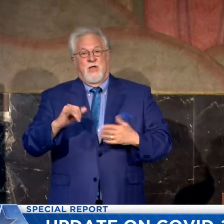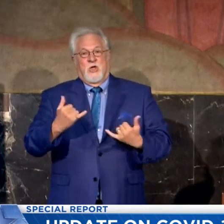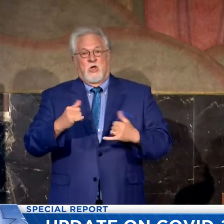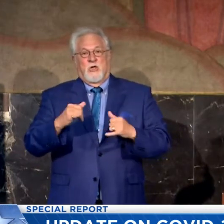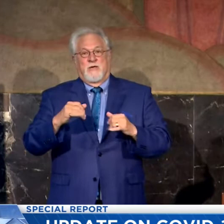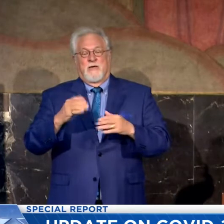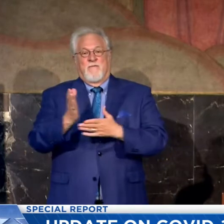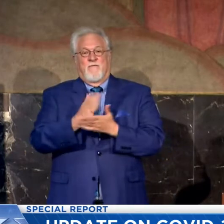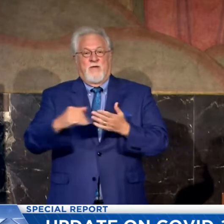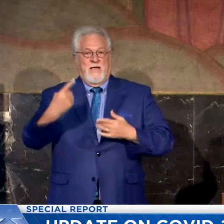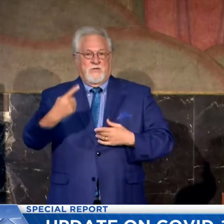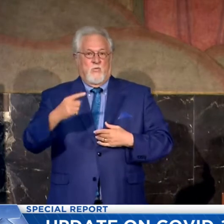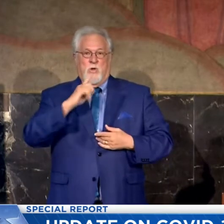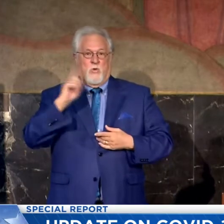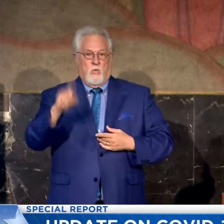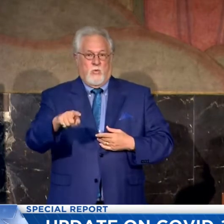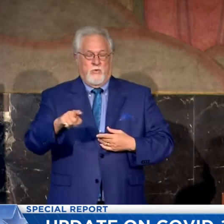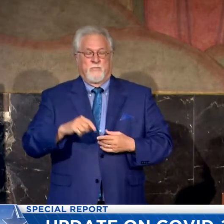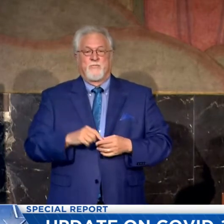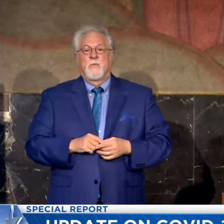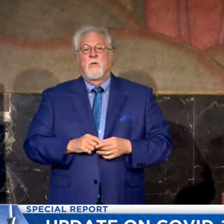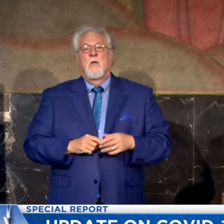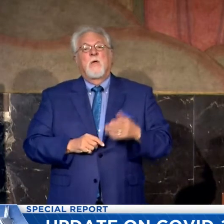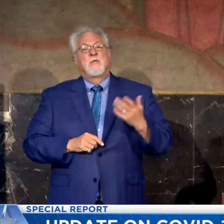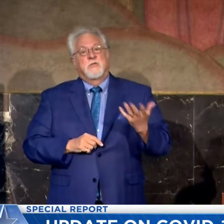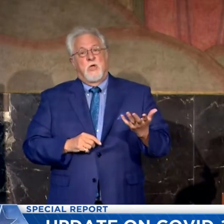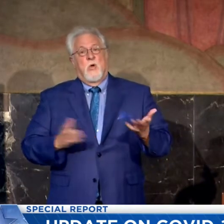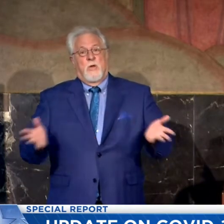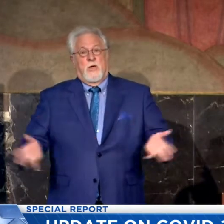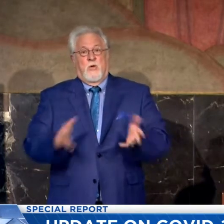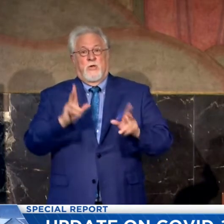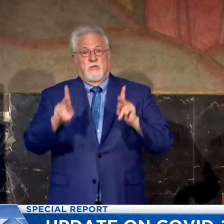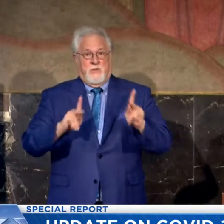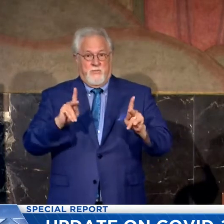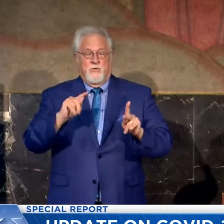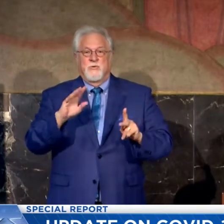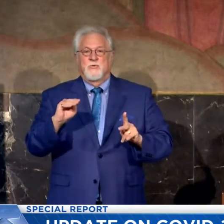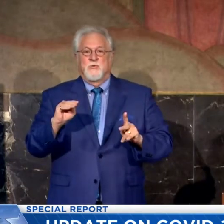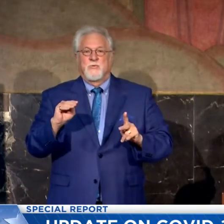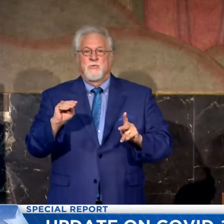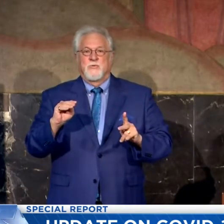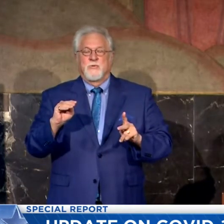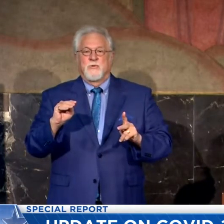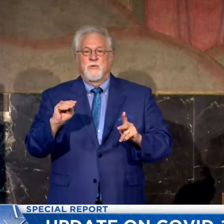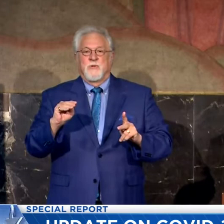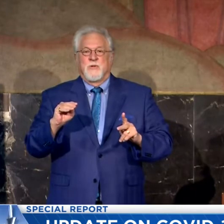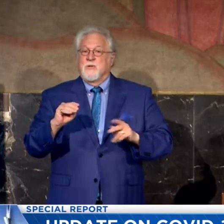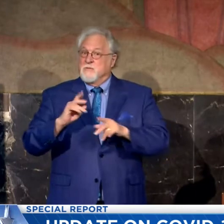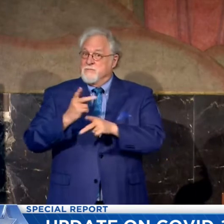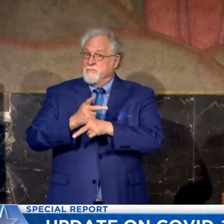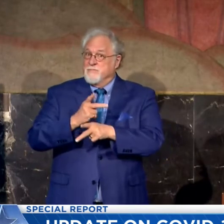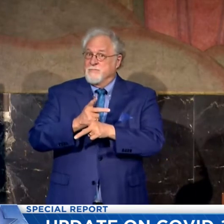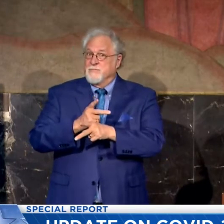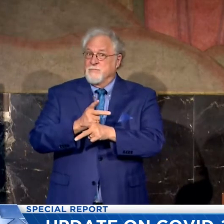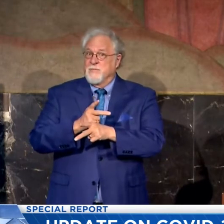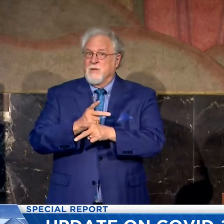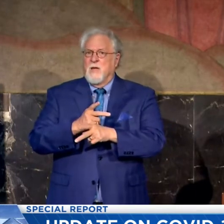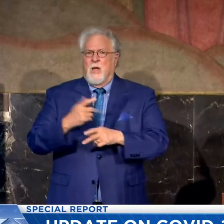BECAUSE OF THE PUBLIC HEALTH EMERGENCY THAT REMAINS IN PLACE AS DOES THE CURRENT PHASE 1 ORDER.